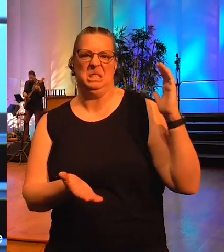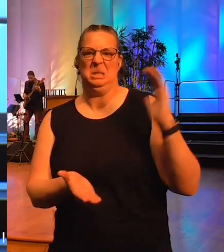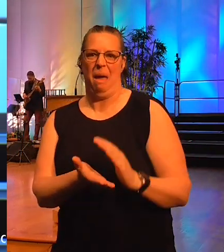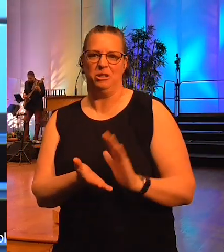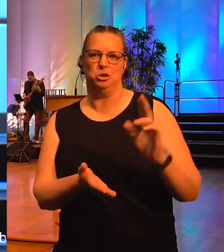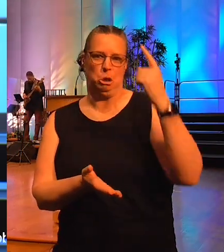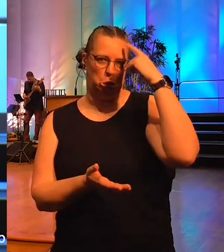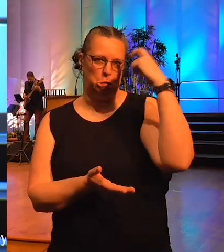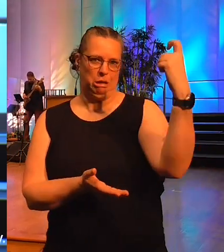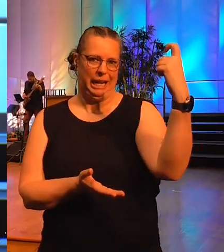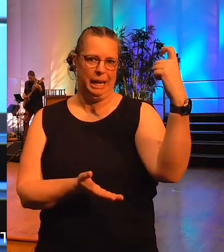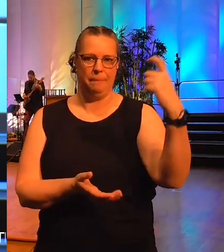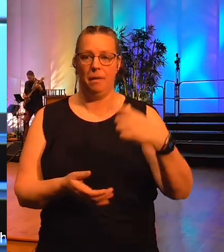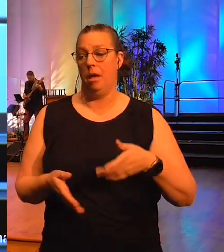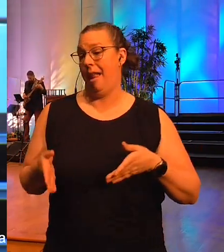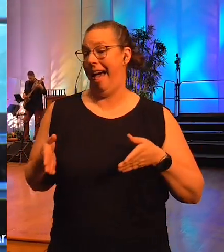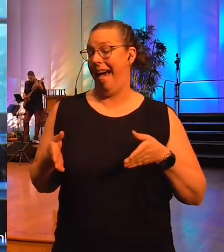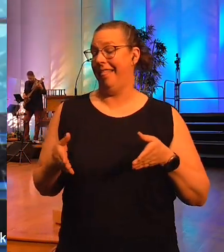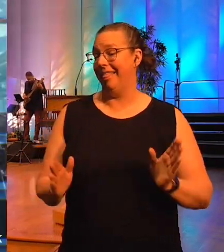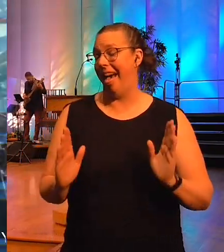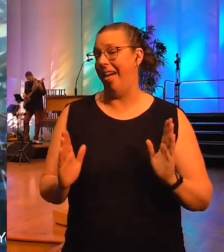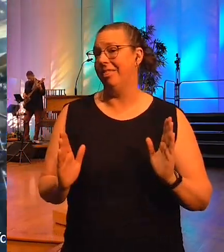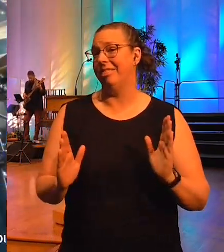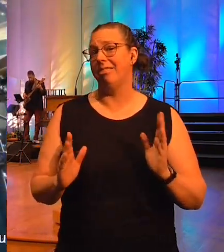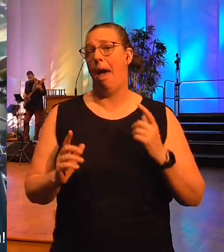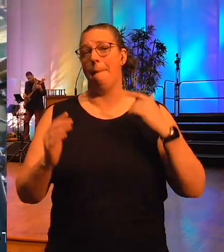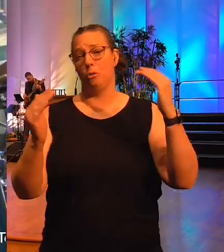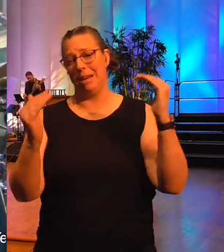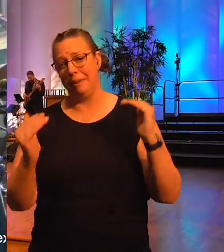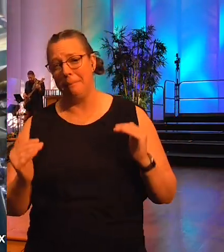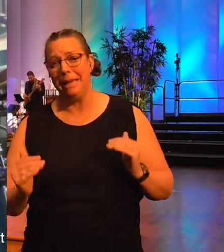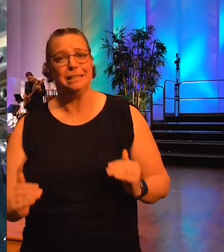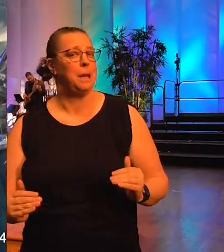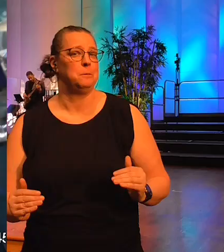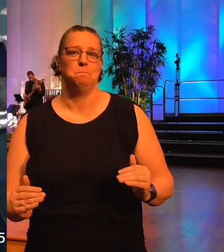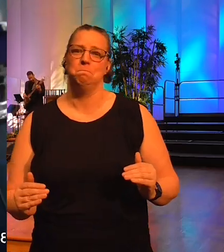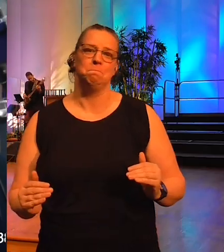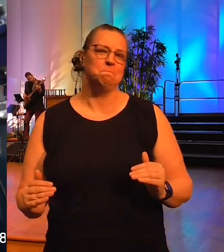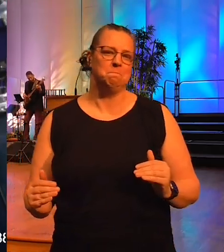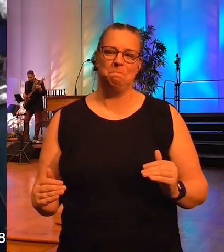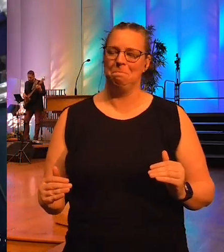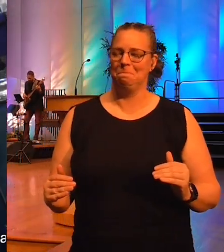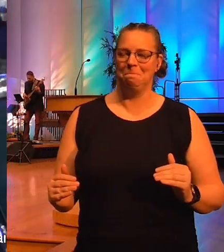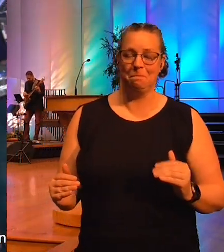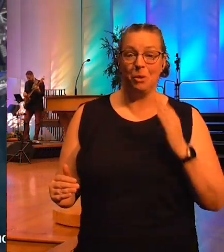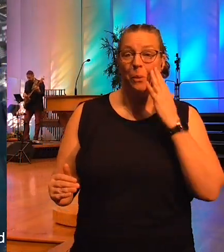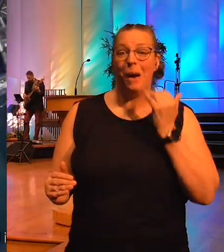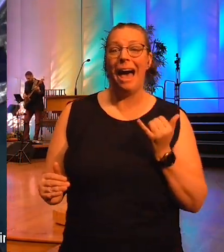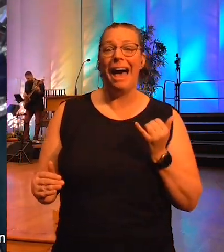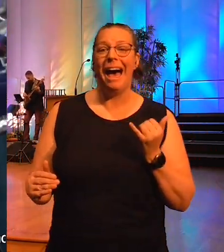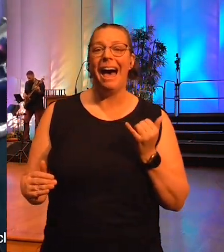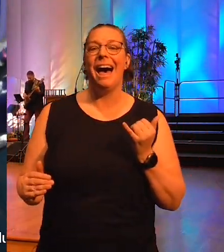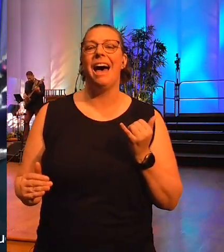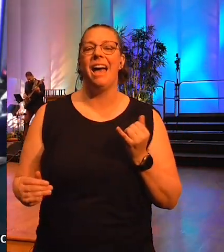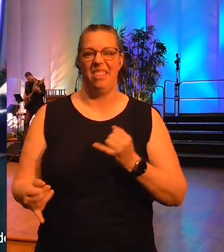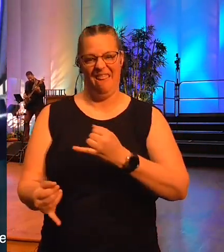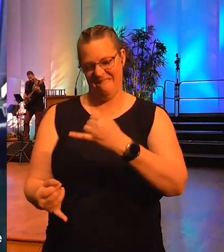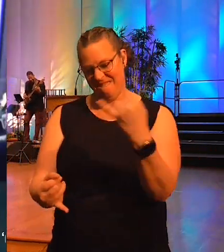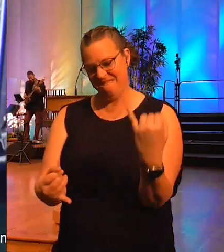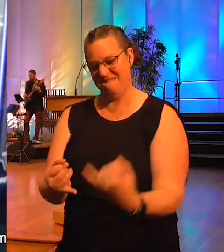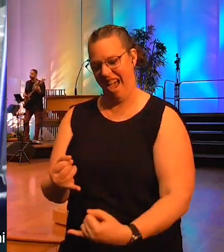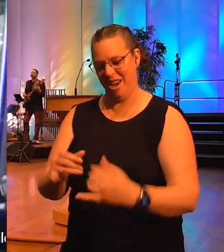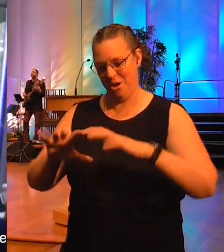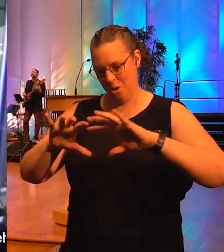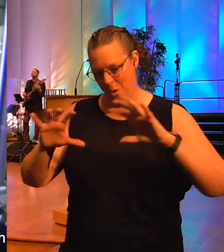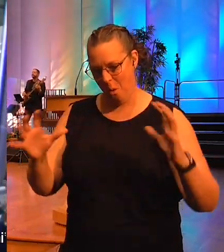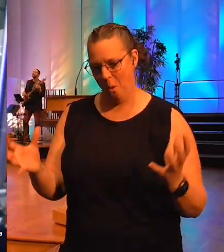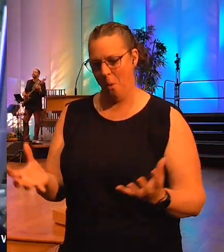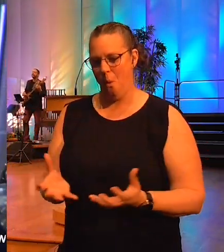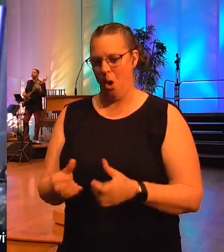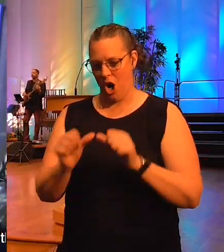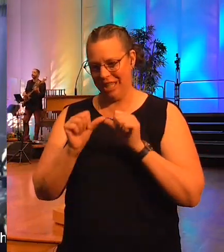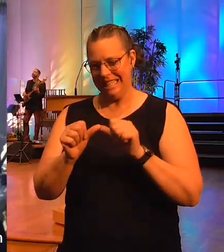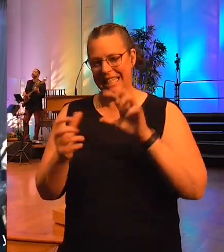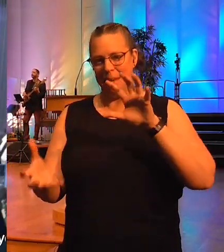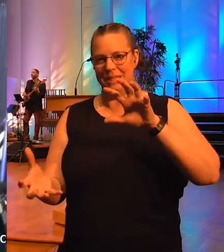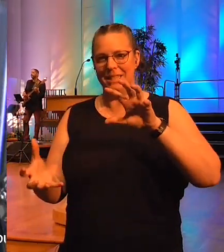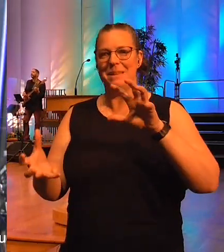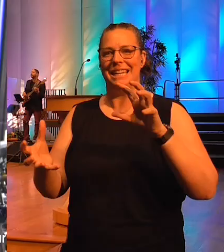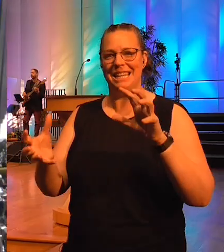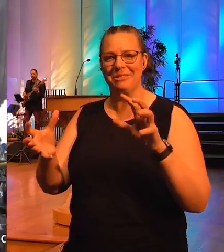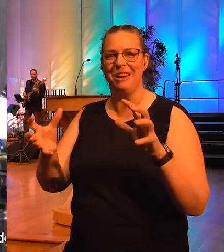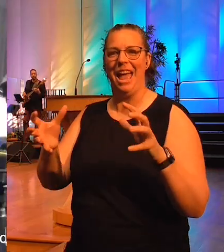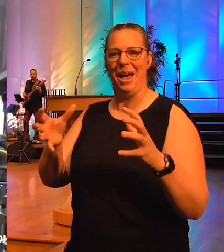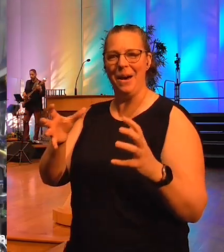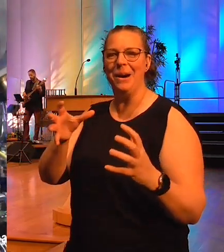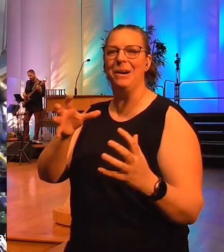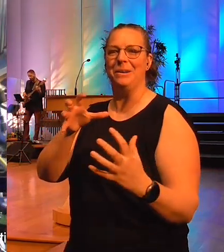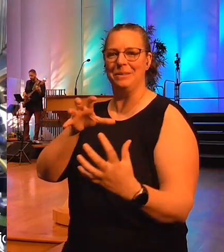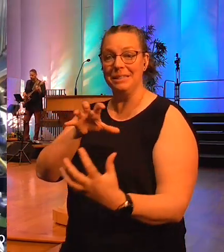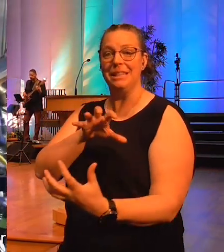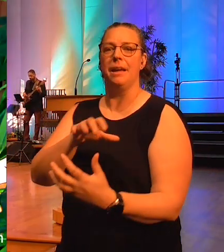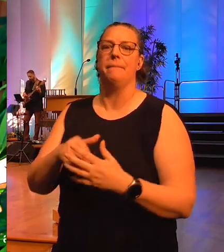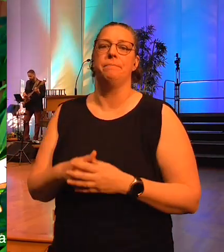I don't let it let it get me down cuz this final The World Keeps spinning around I've been a puppet